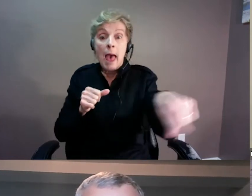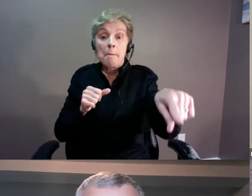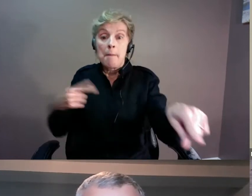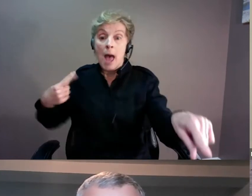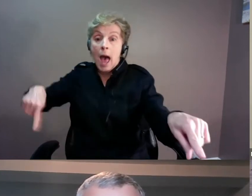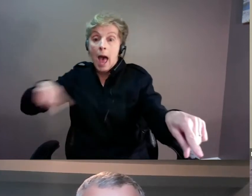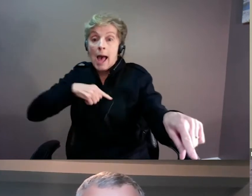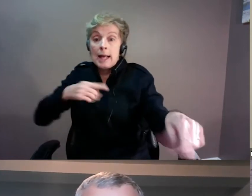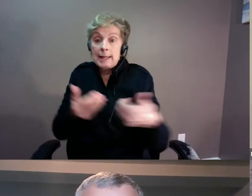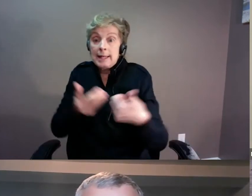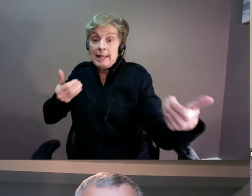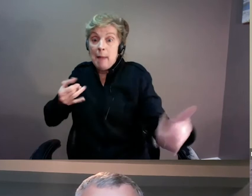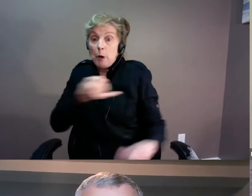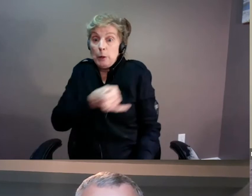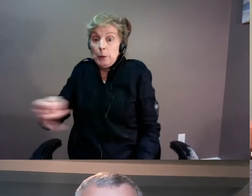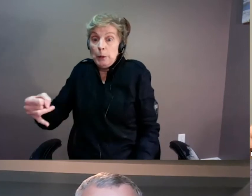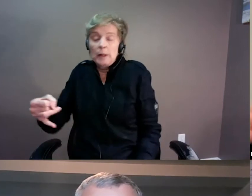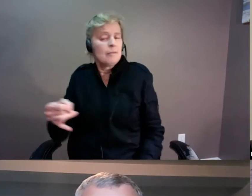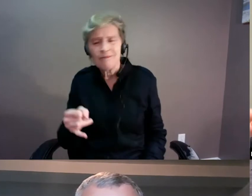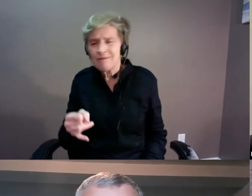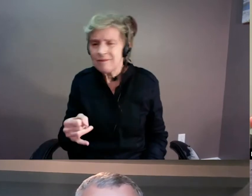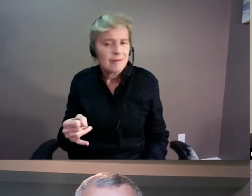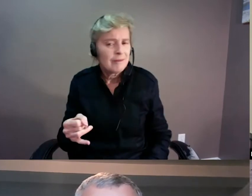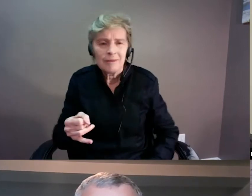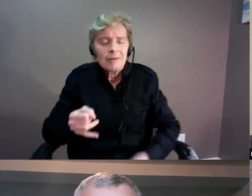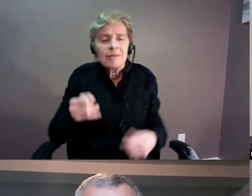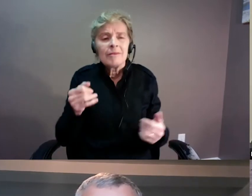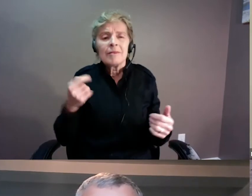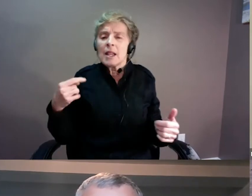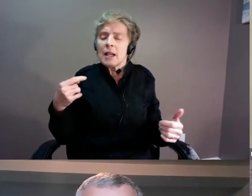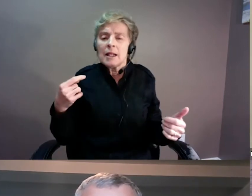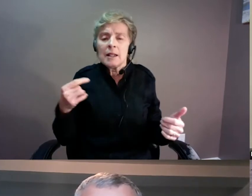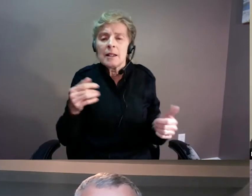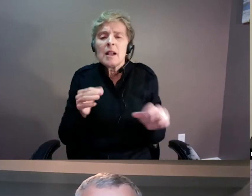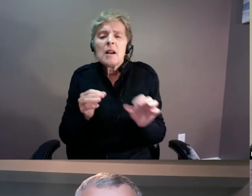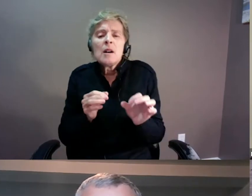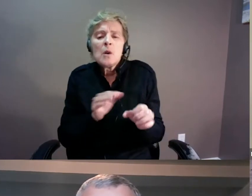small minority of people who, we don't have to include them, we'll just do stuff for them at